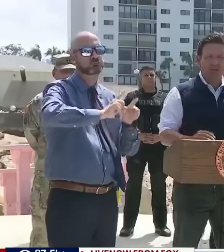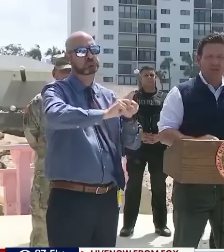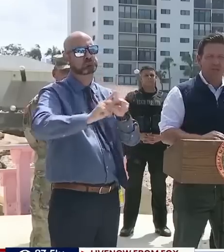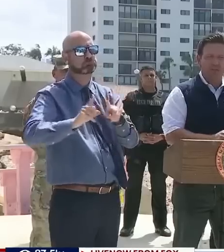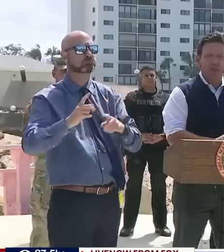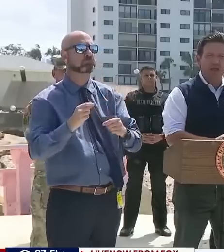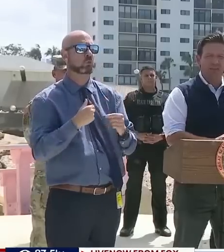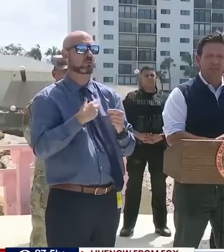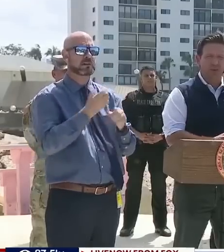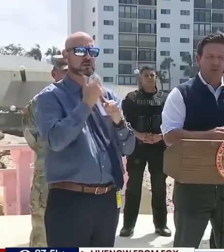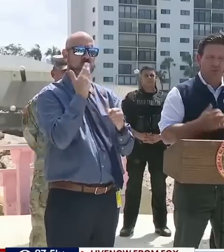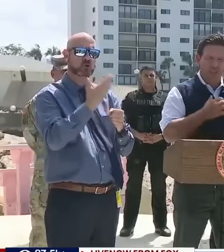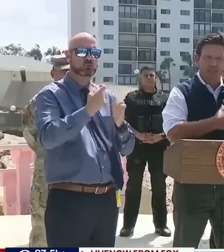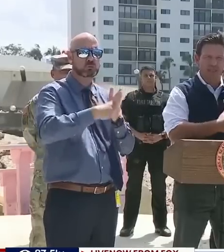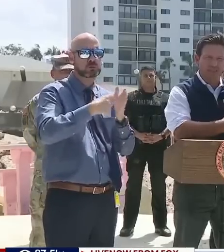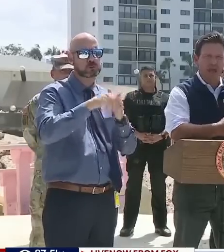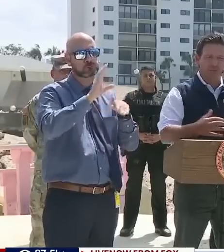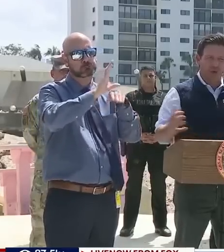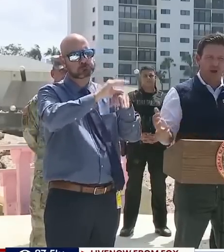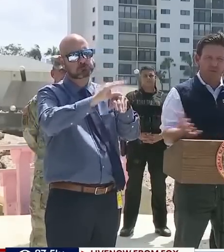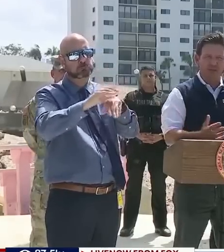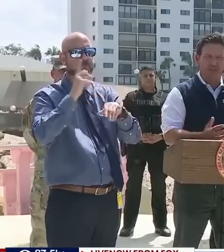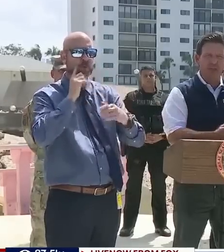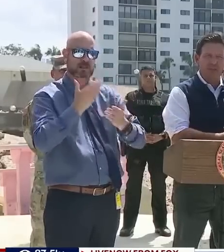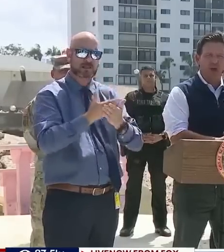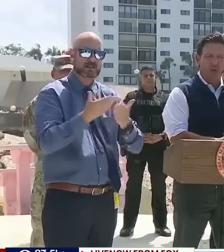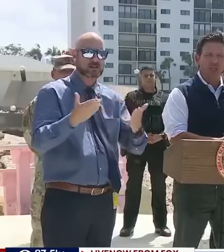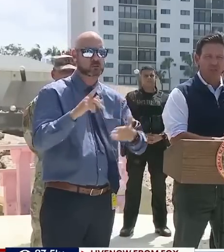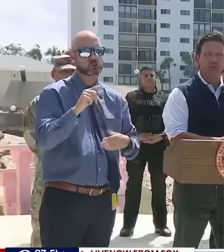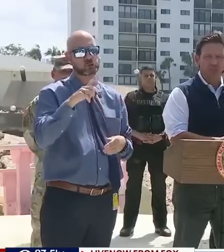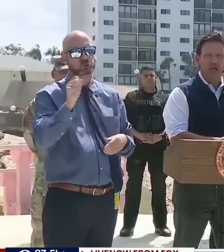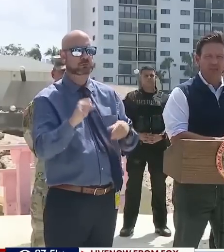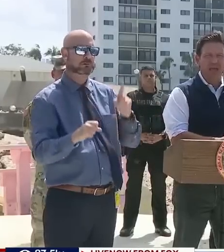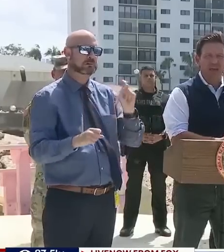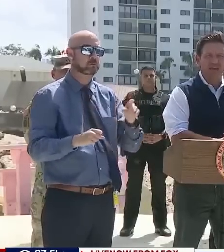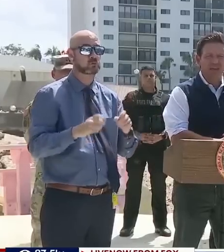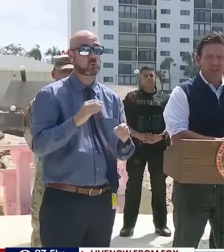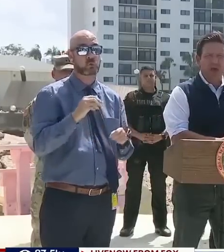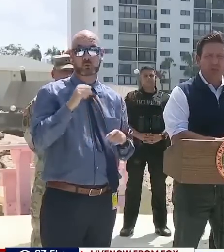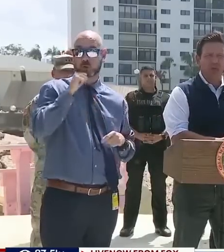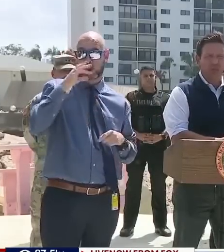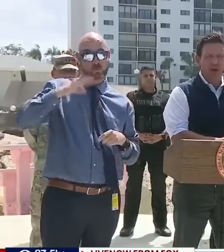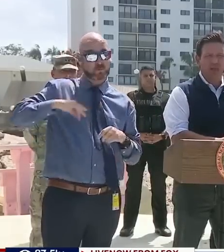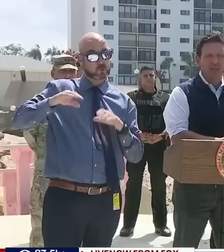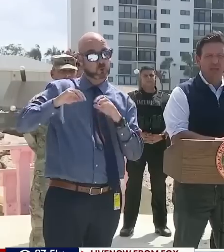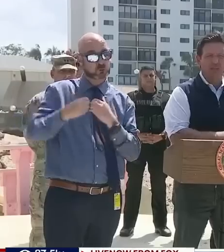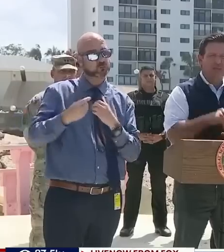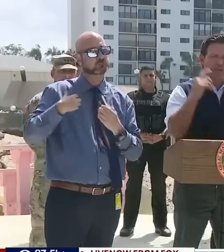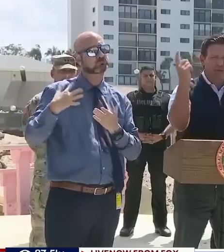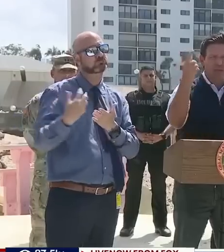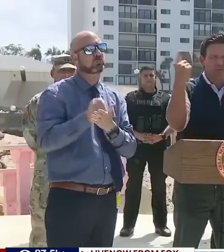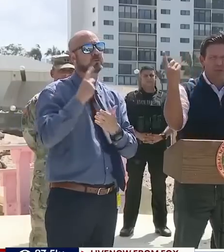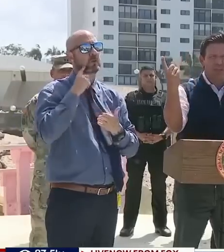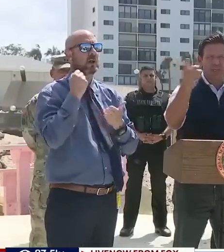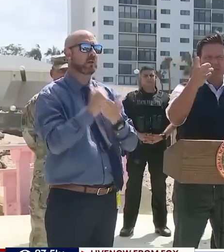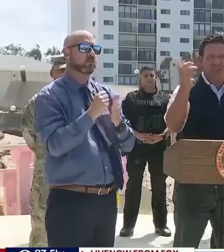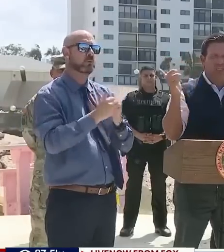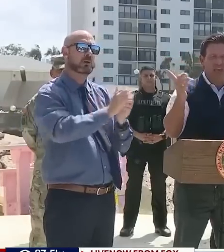ago. where we work in negotiate with Lowe's and Home Depot. And we, we get a good price for all the the supplies and tools. And